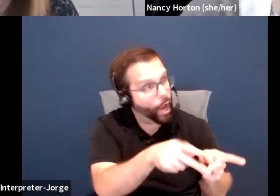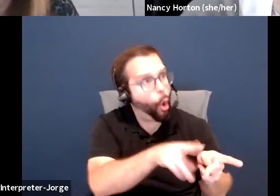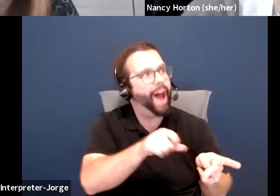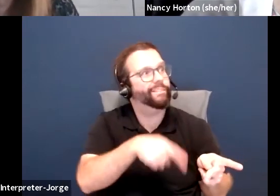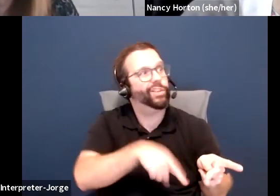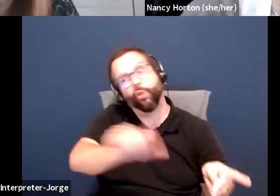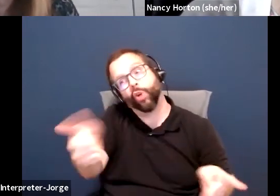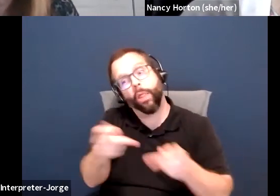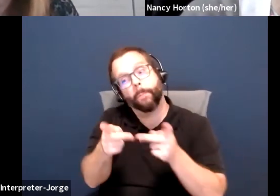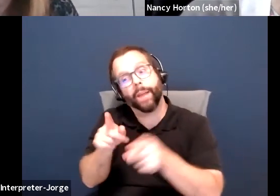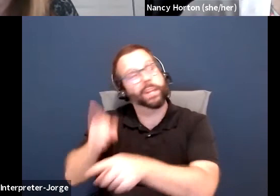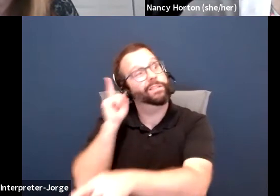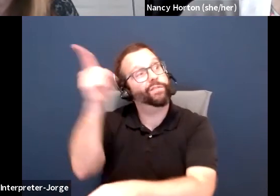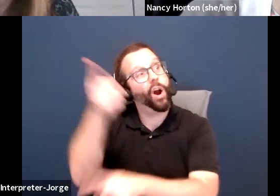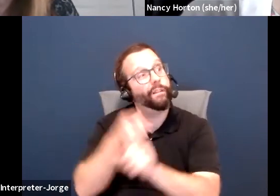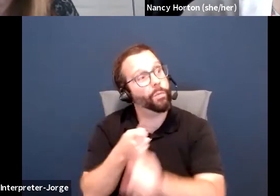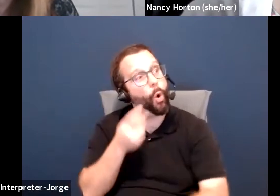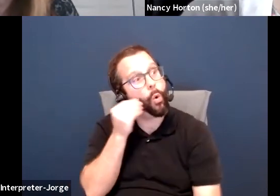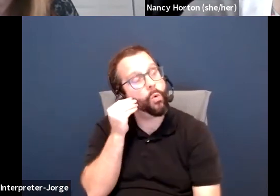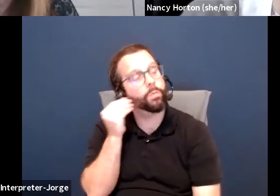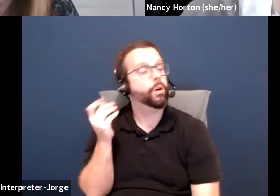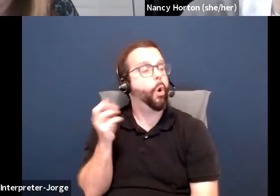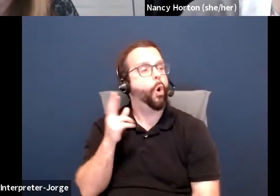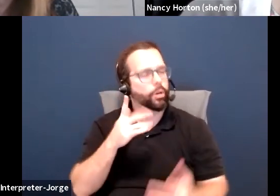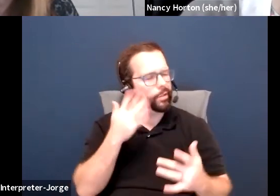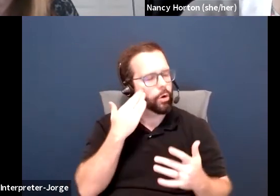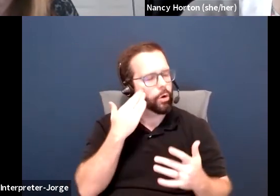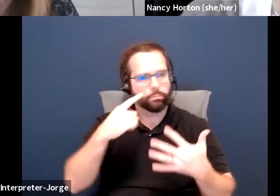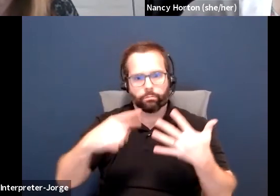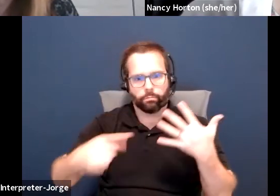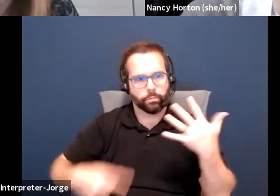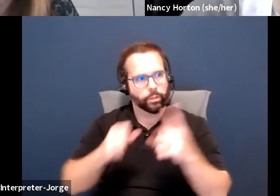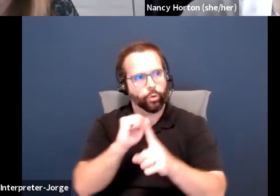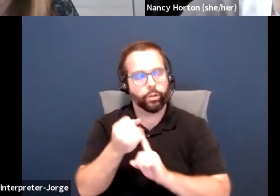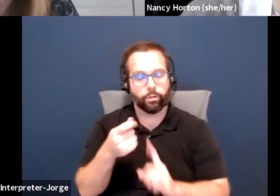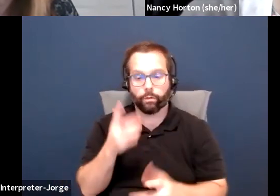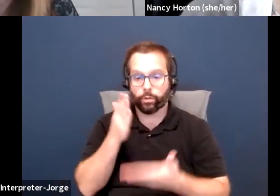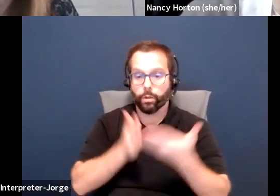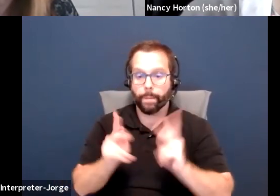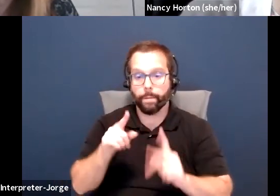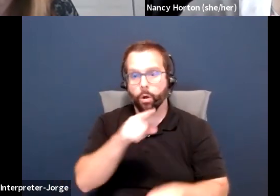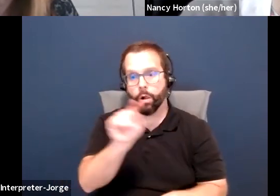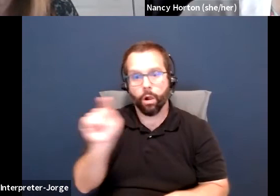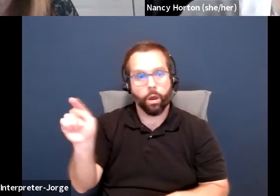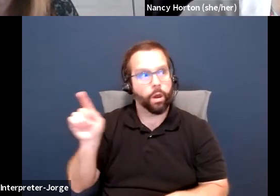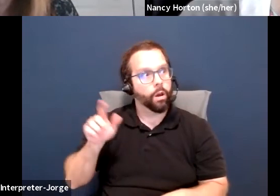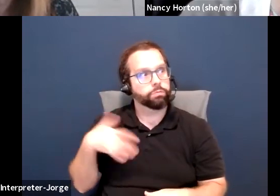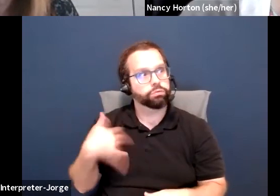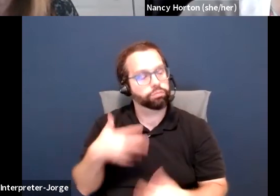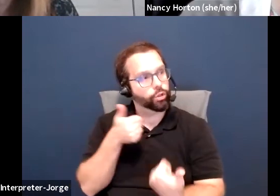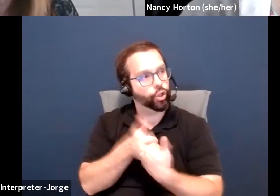able to accommodate me at this site? Do I have to go someplace farther from home, all these kinds of things. It's